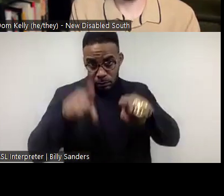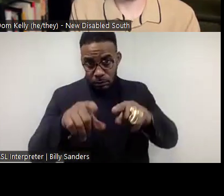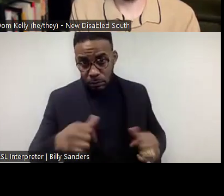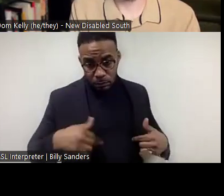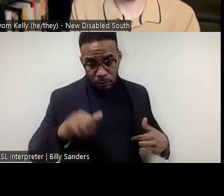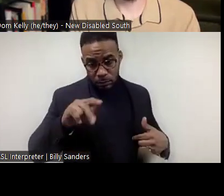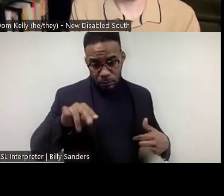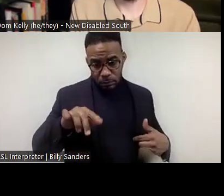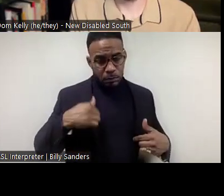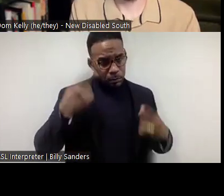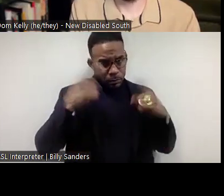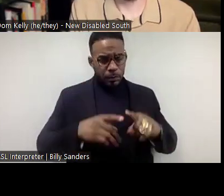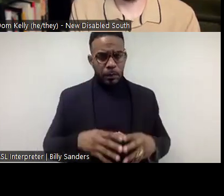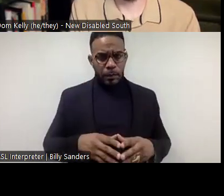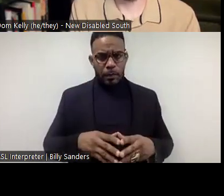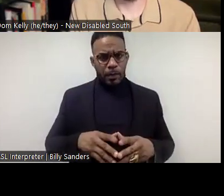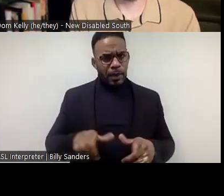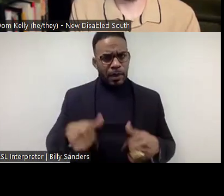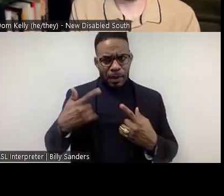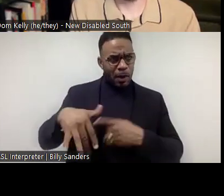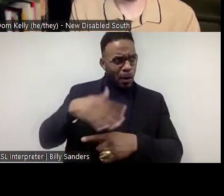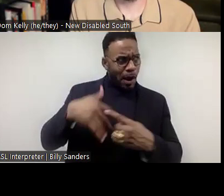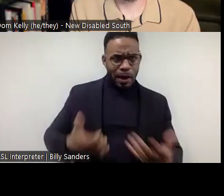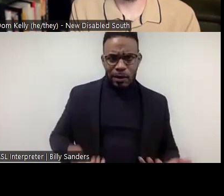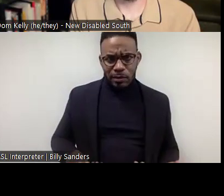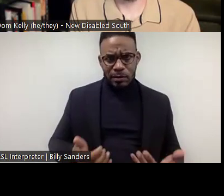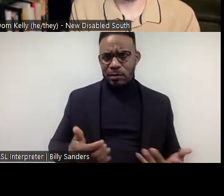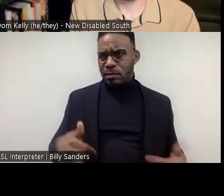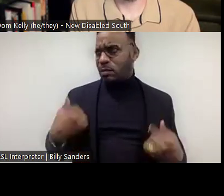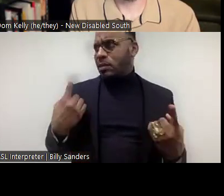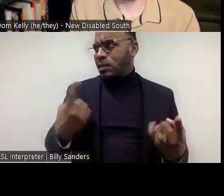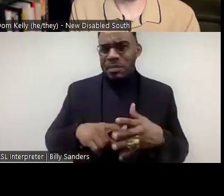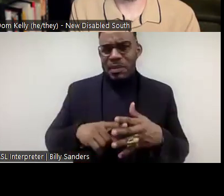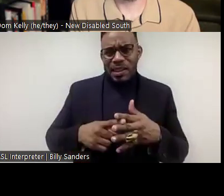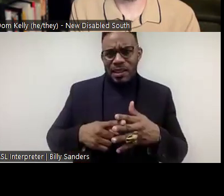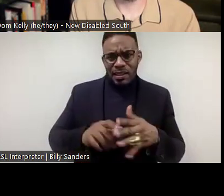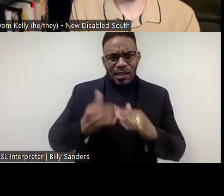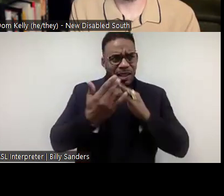agree with Jensen. This is Anita. I agree. It's been